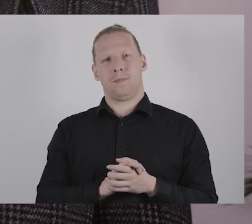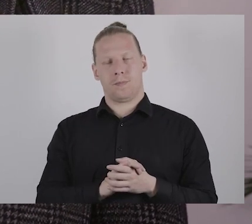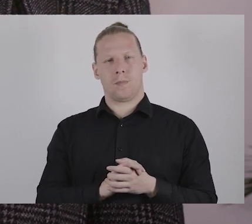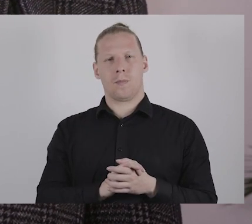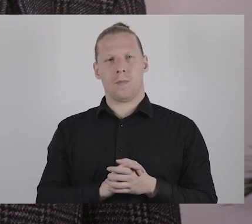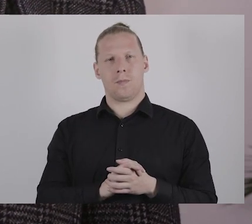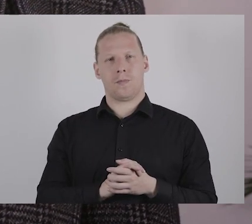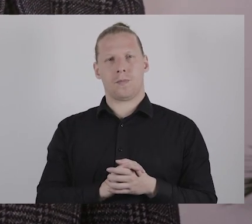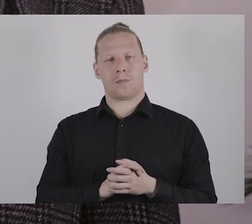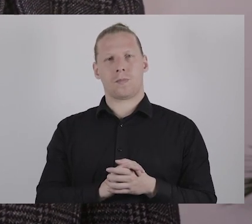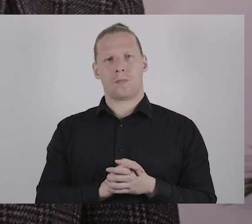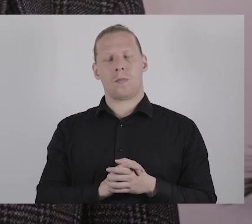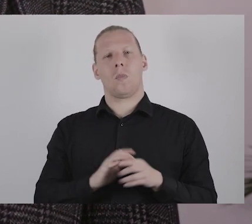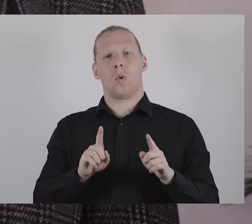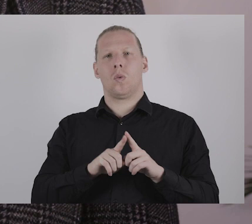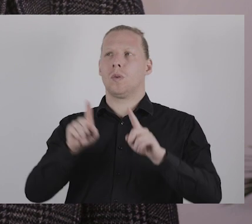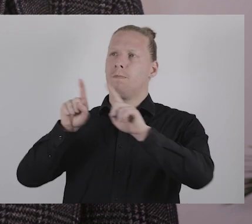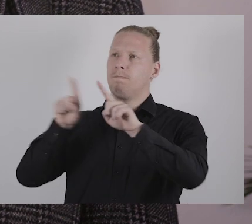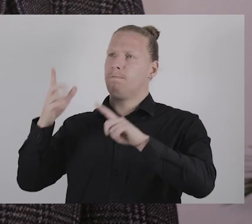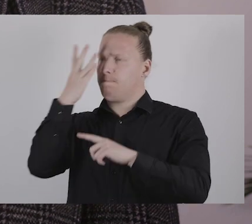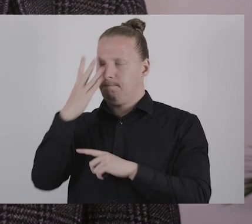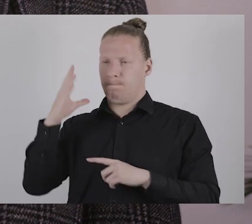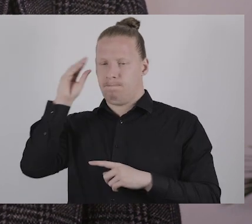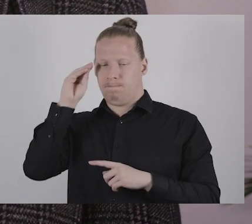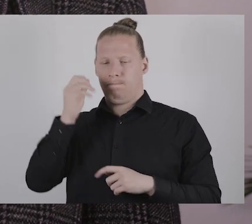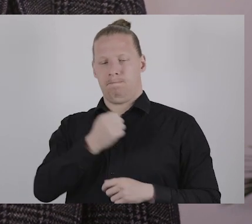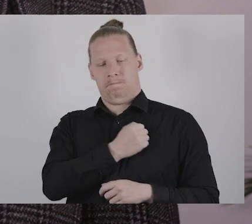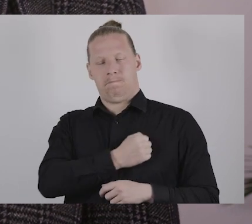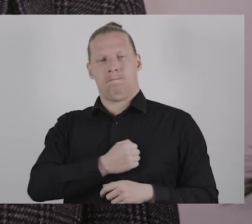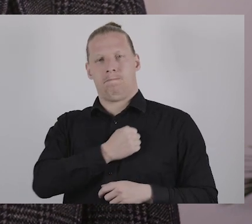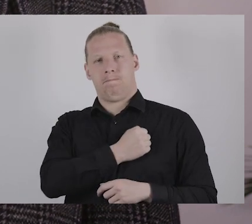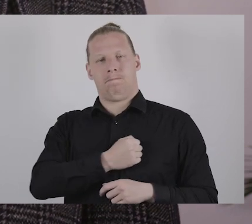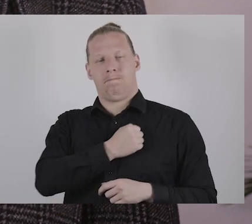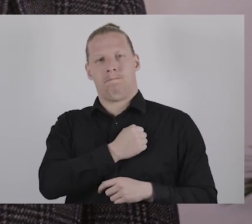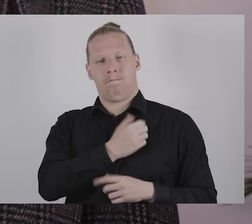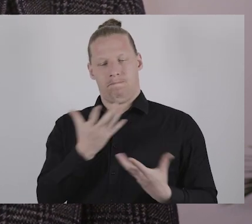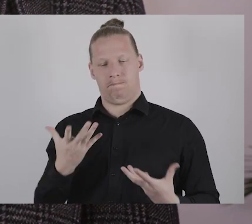in our memories and in our minds.